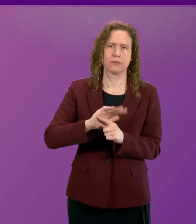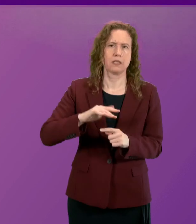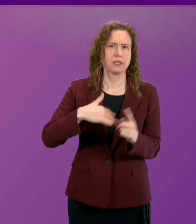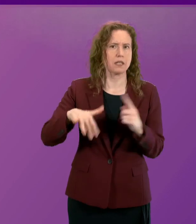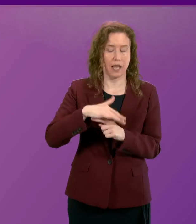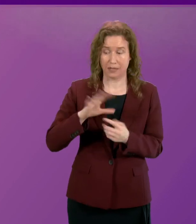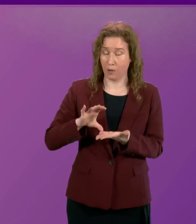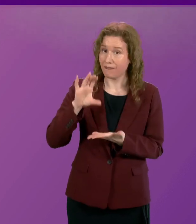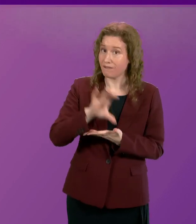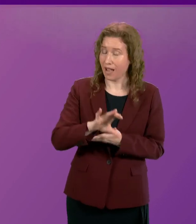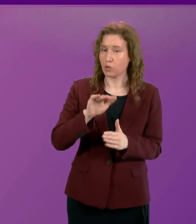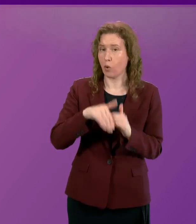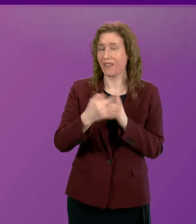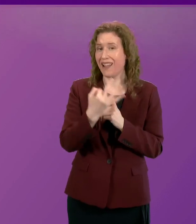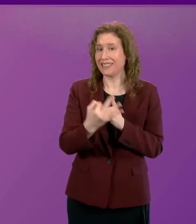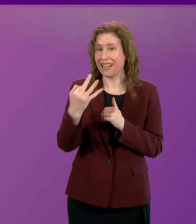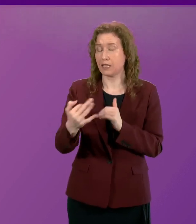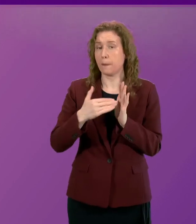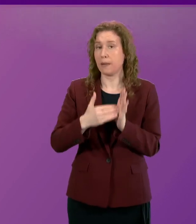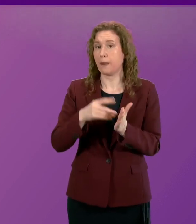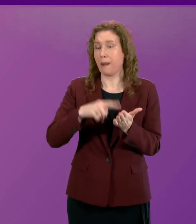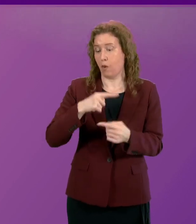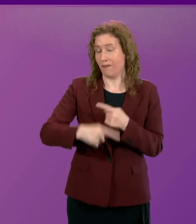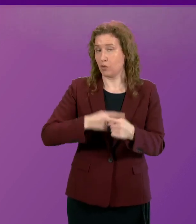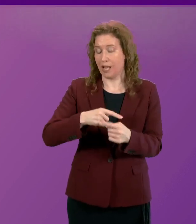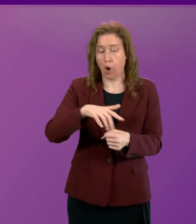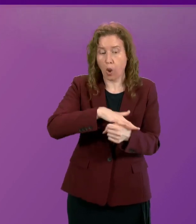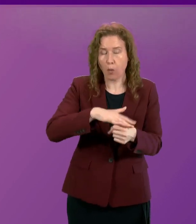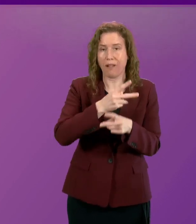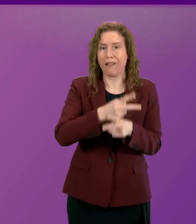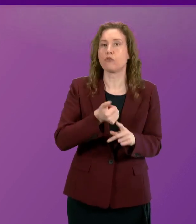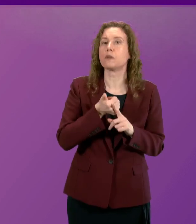are investing more than £88 million a year in local carers support through funding for local